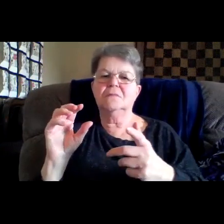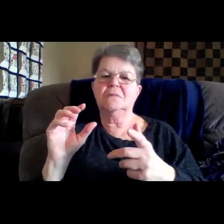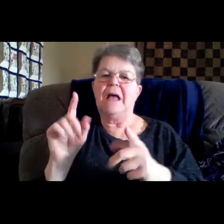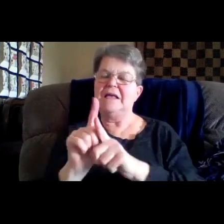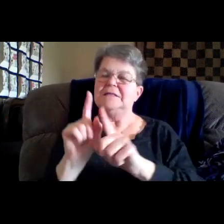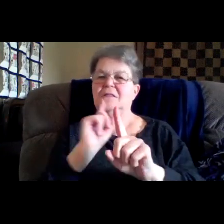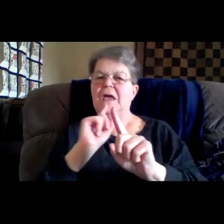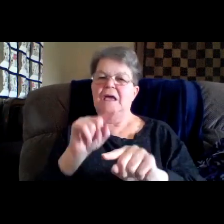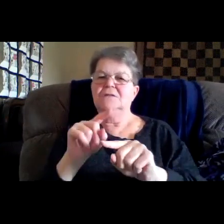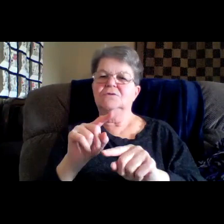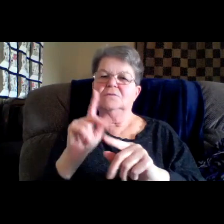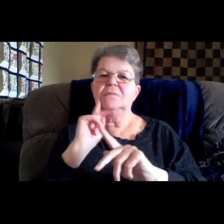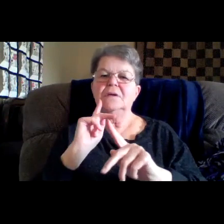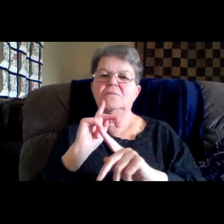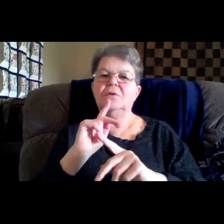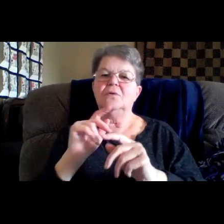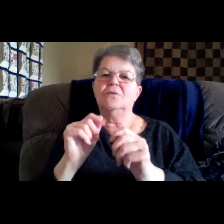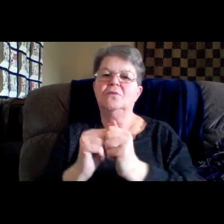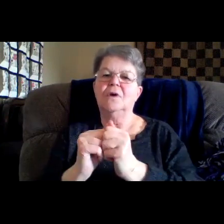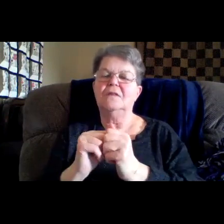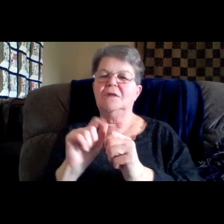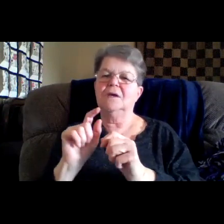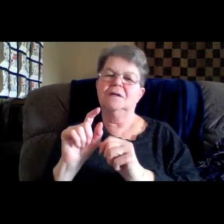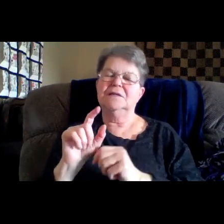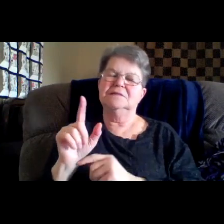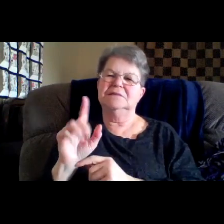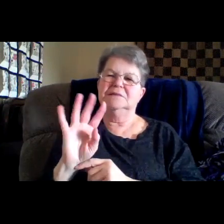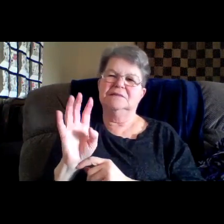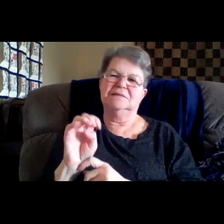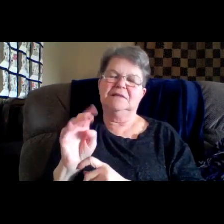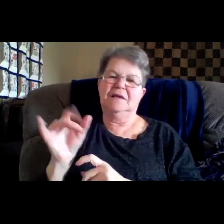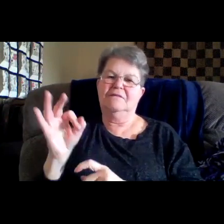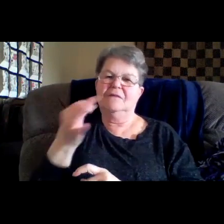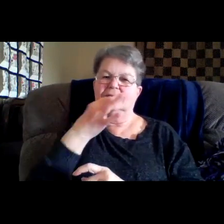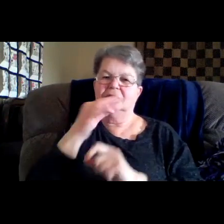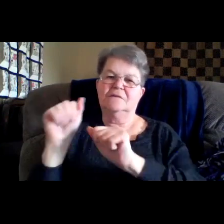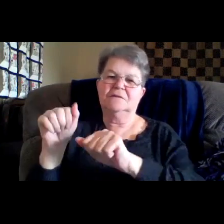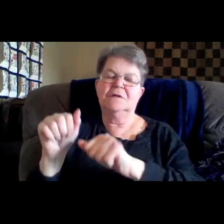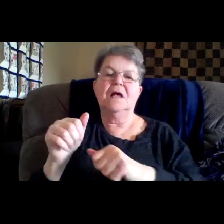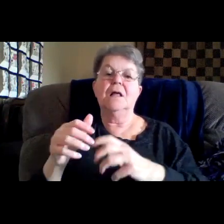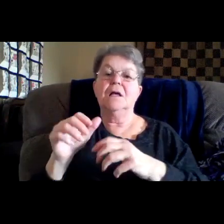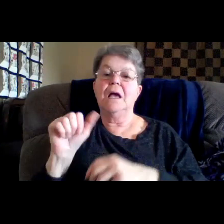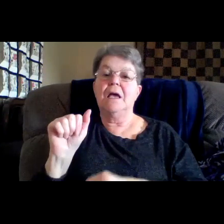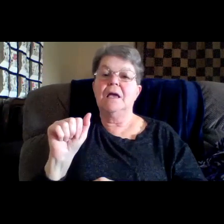in cases involving people with questionable capacity. The American Bar Association and Partners